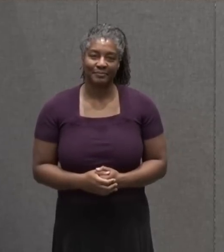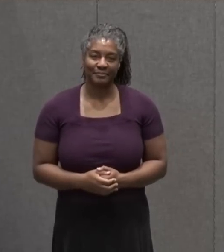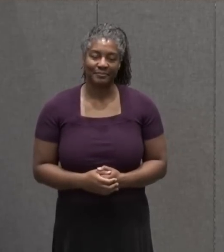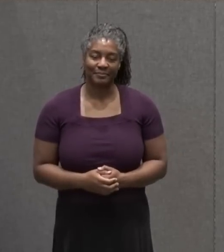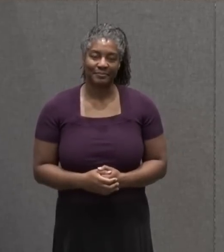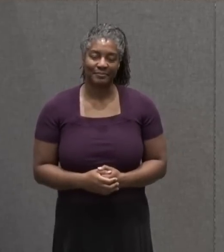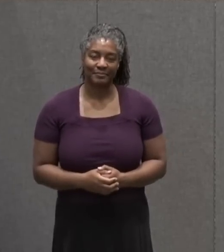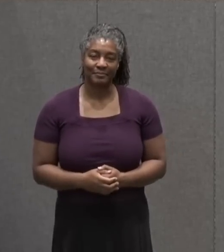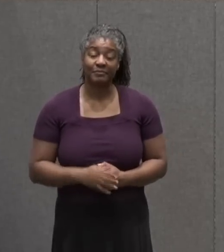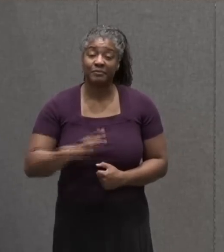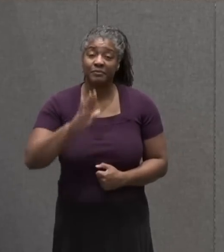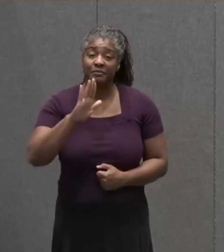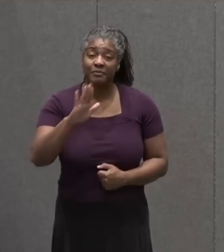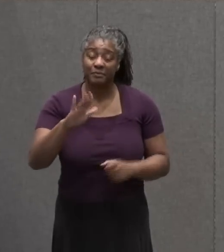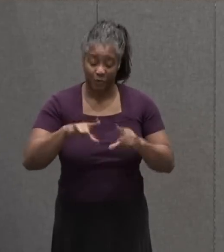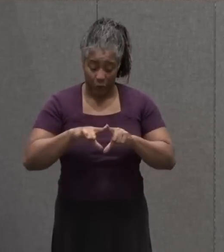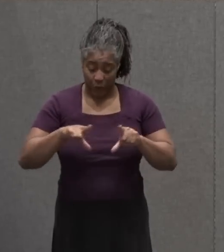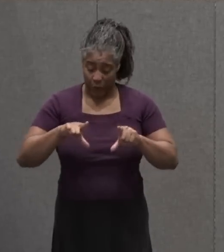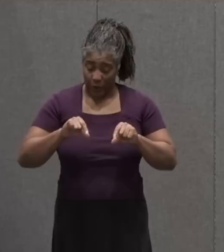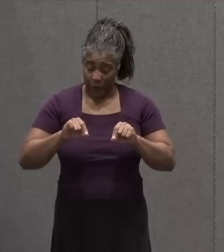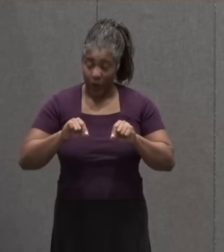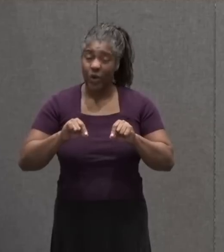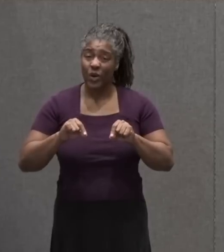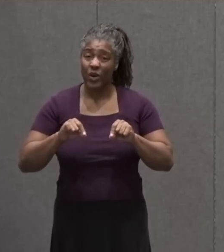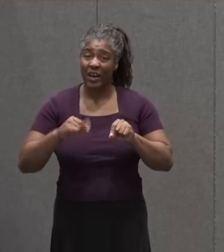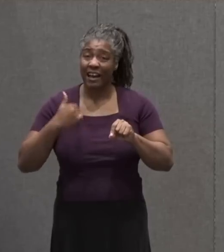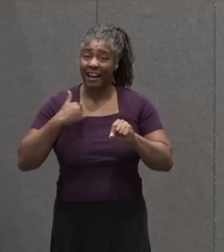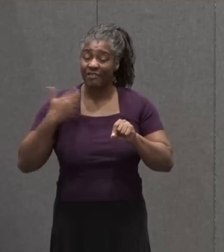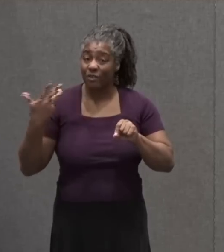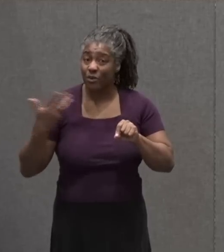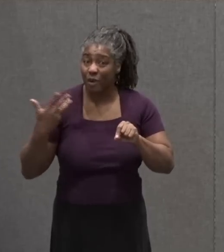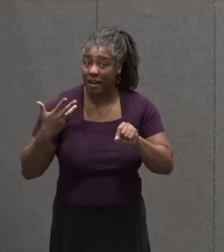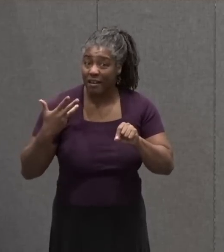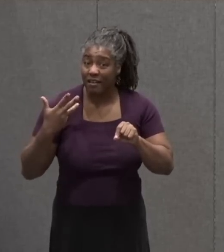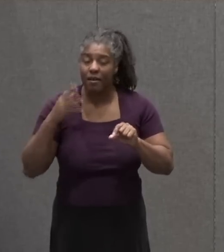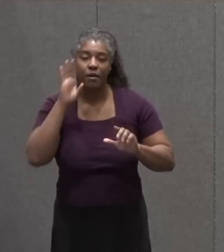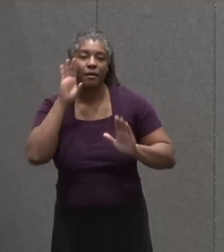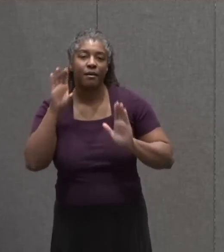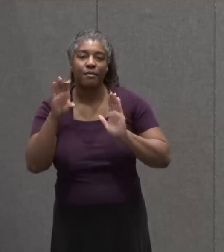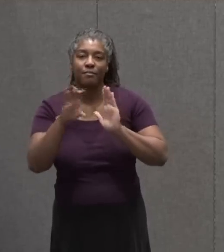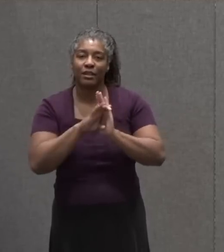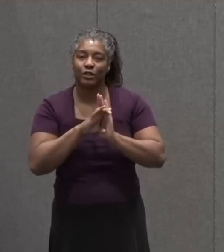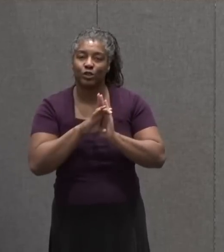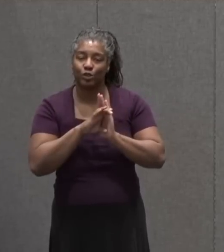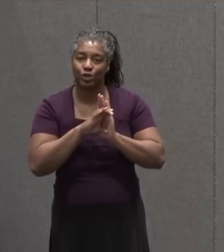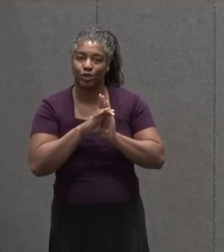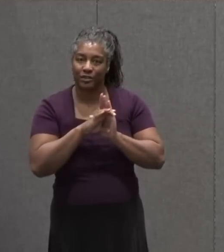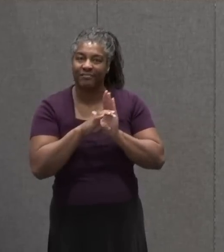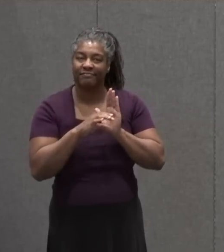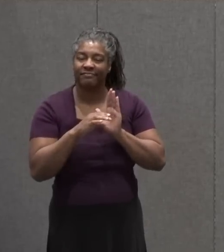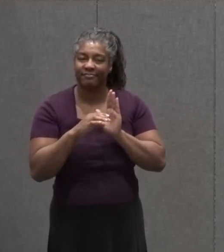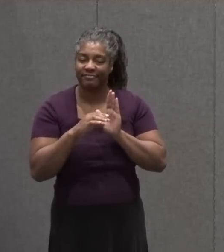Your card will have a picture on it that will represent a word that you can use for this rhyming game.